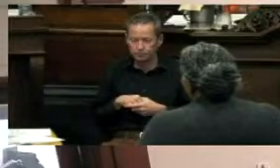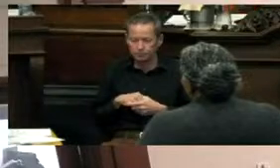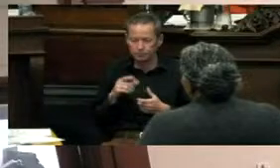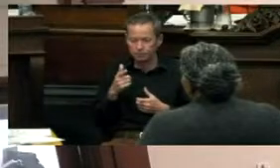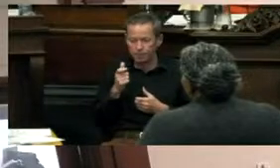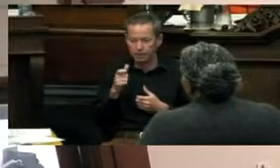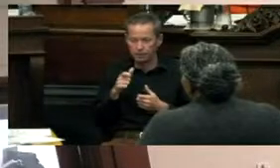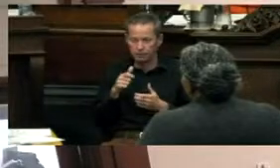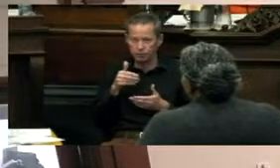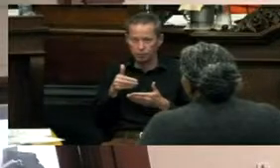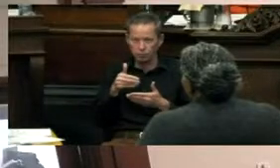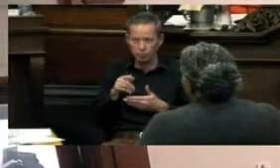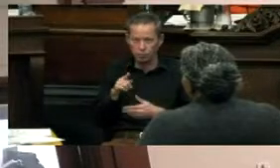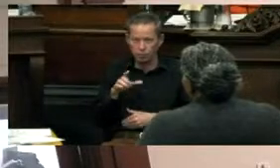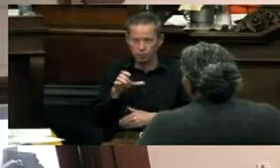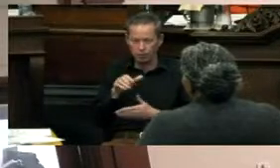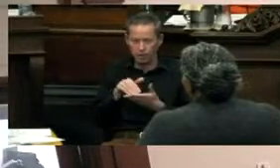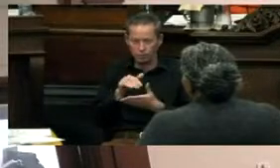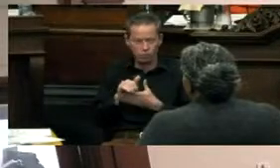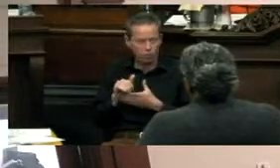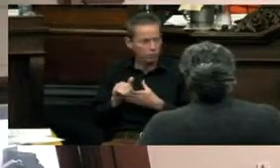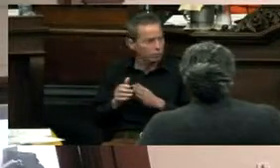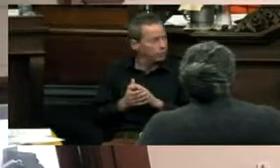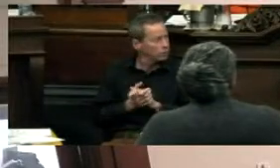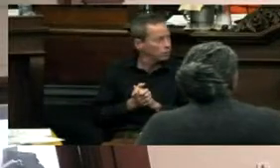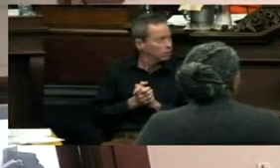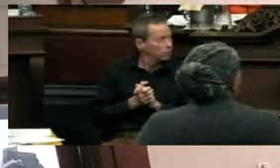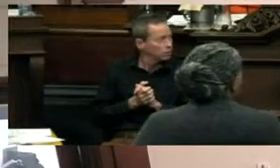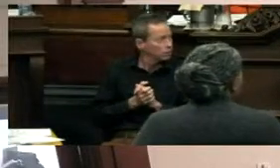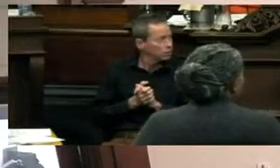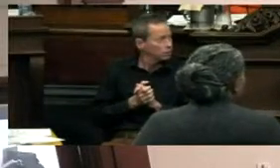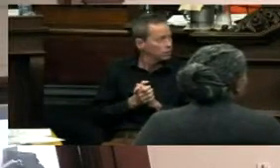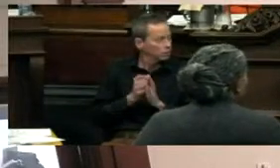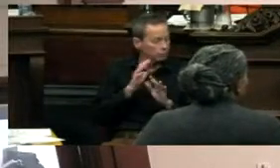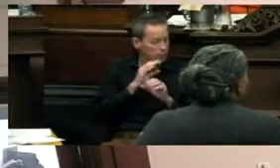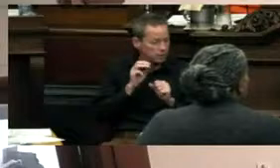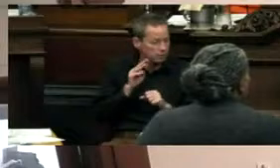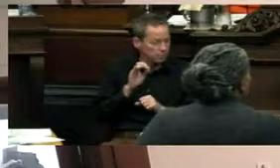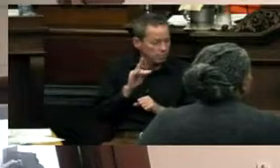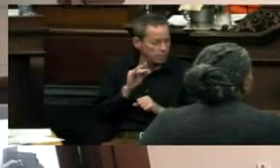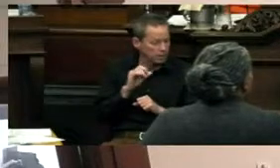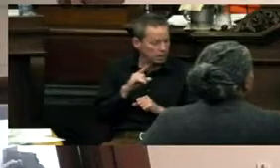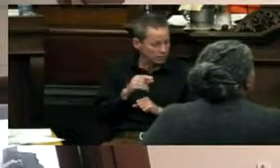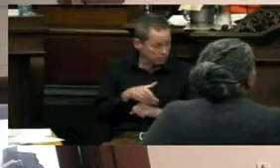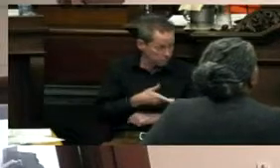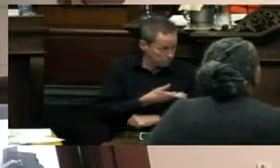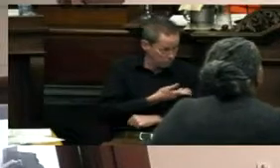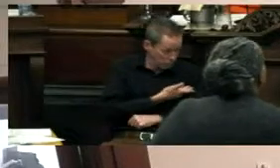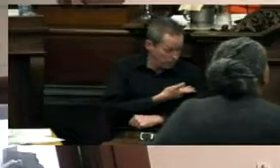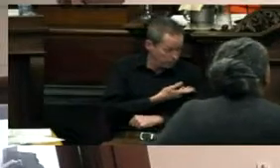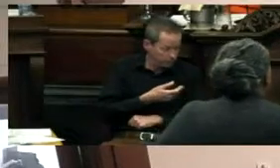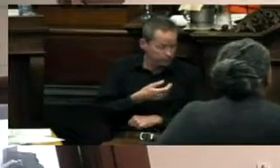going into this, as it is a